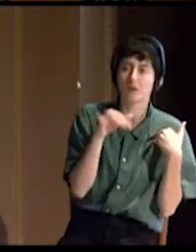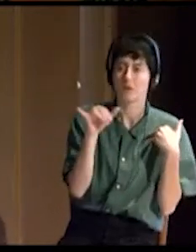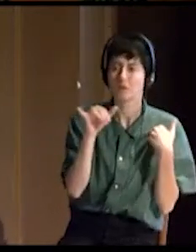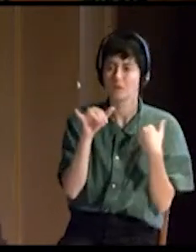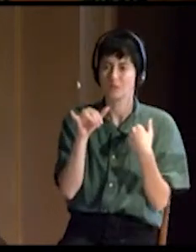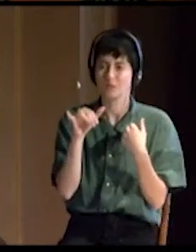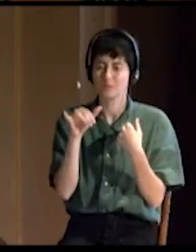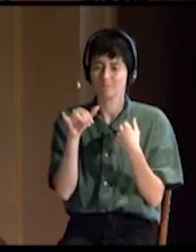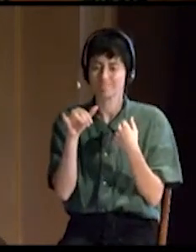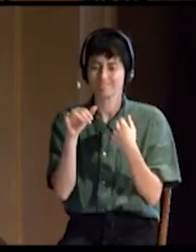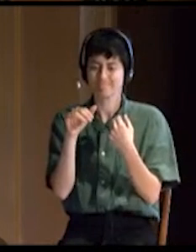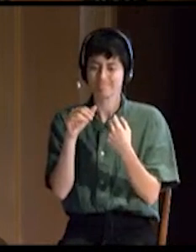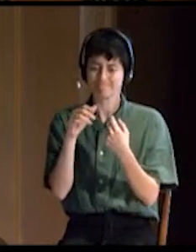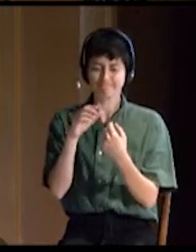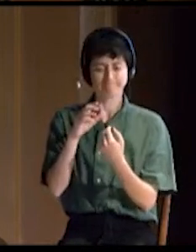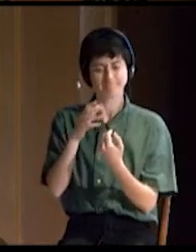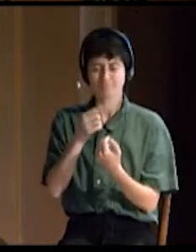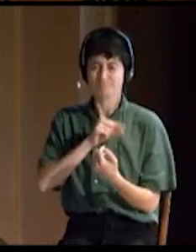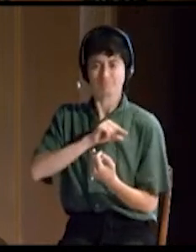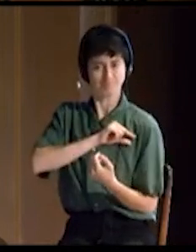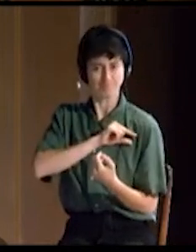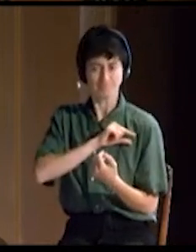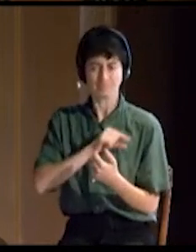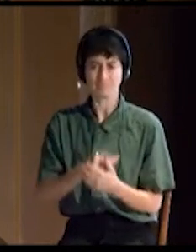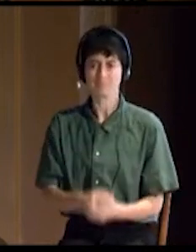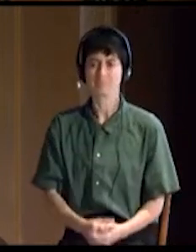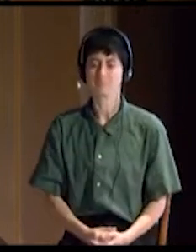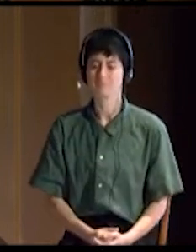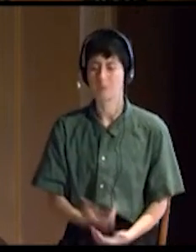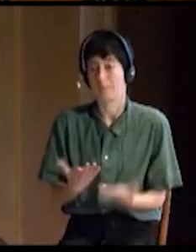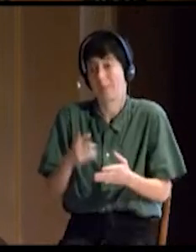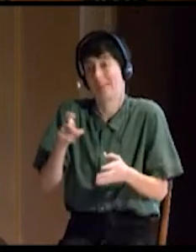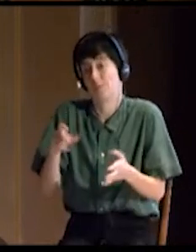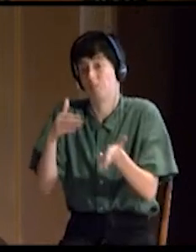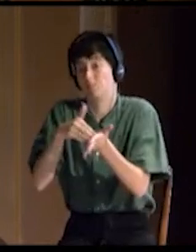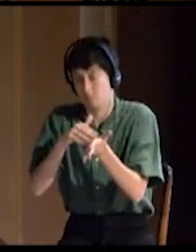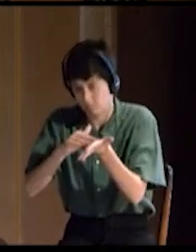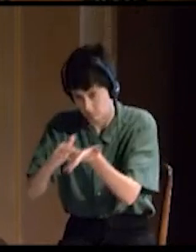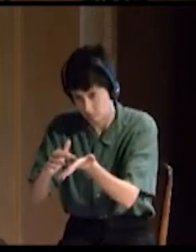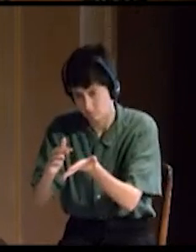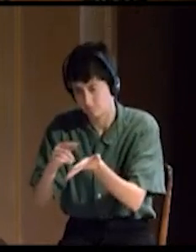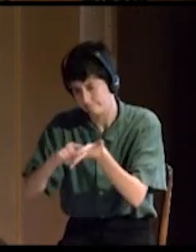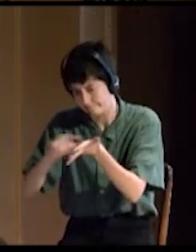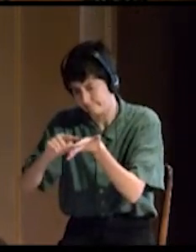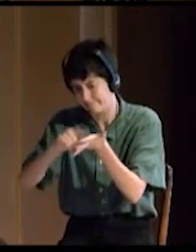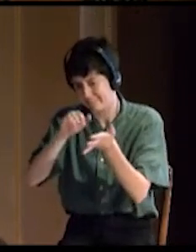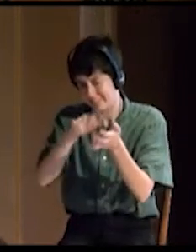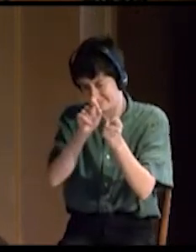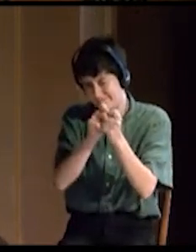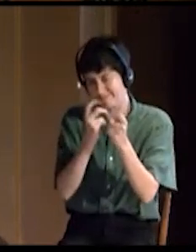because look at the bottom sample, the Dictyonema US 166. It's a new species from Australia